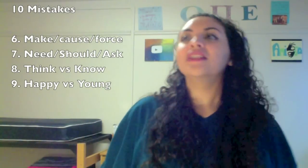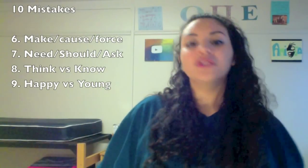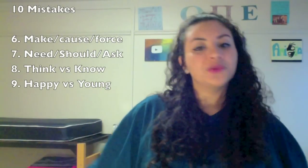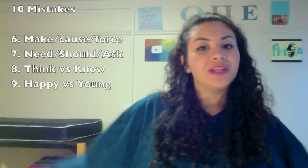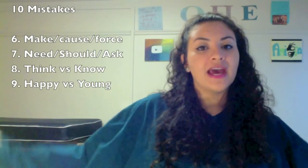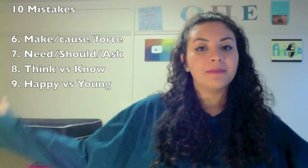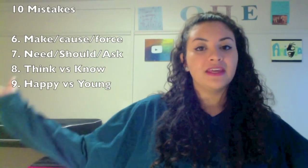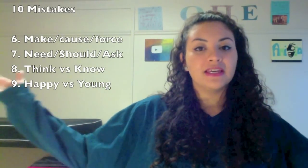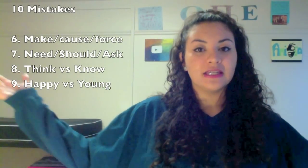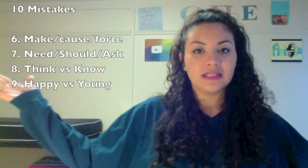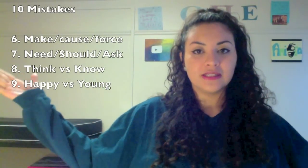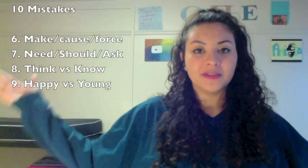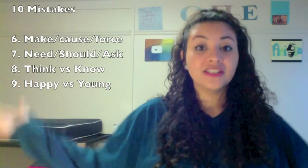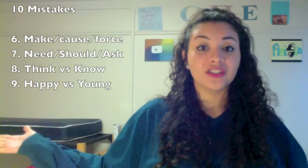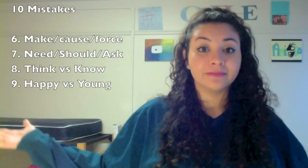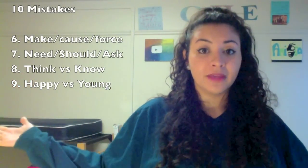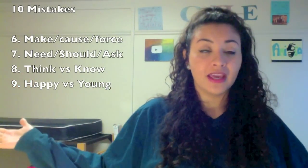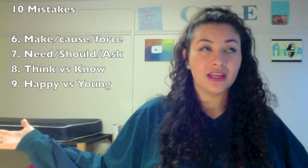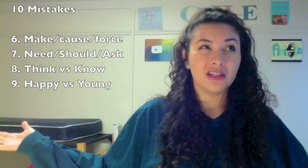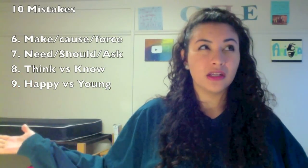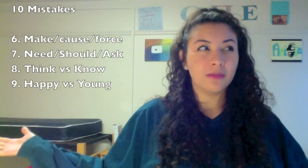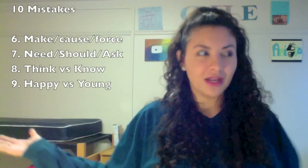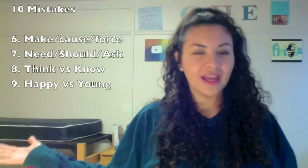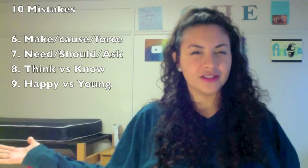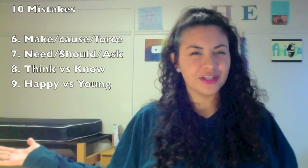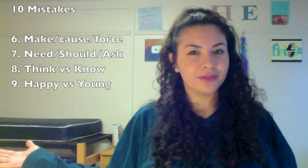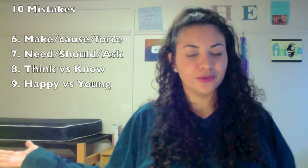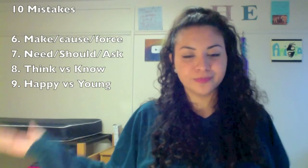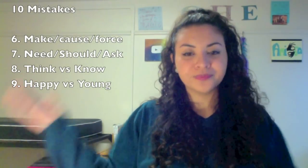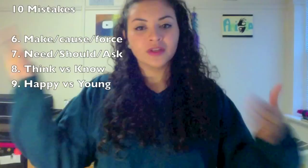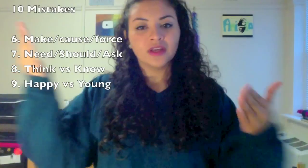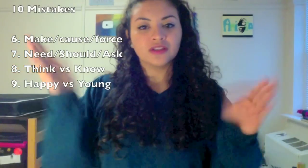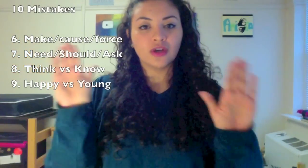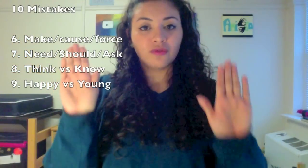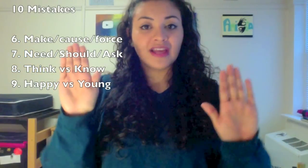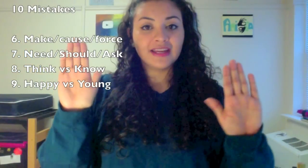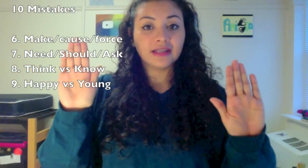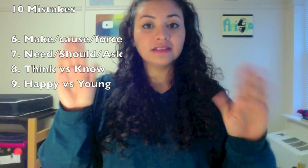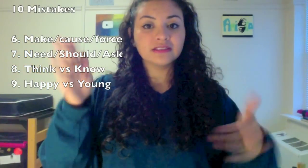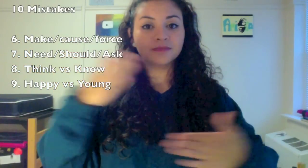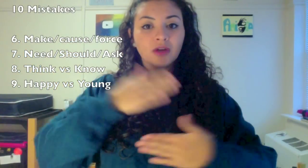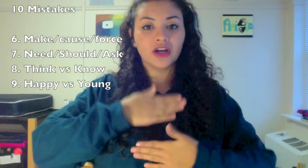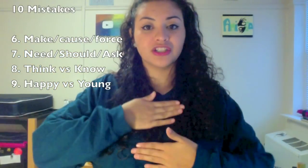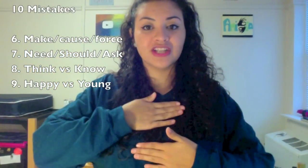The difference between Happy is position and a bit hand shape too. So flat hands on your